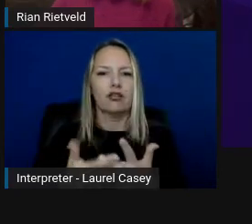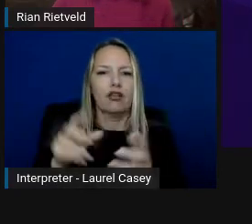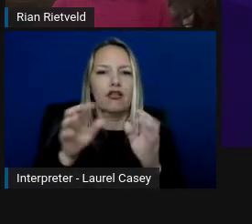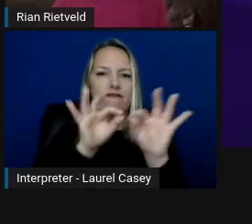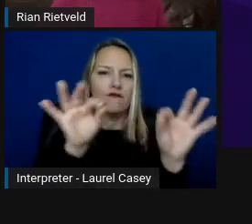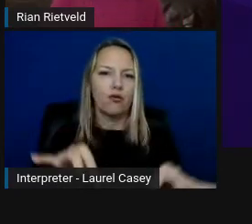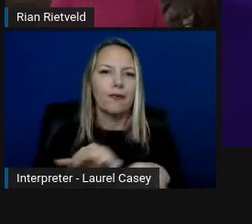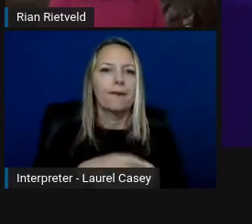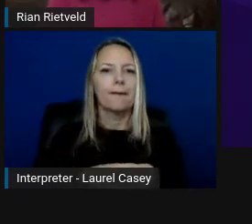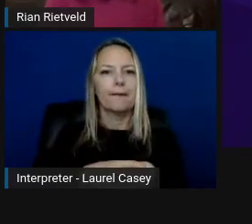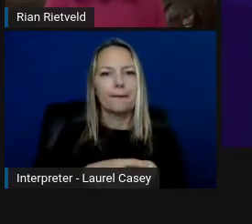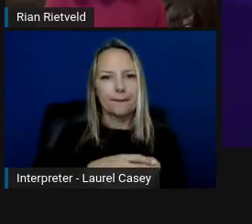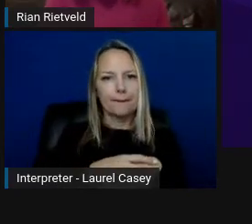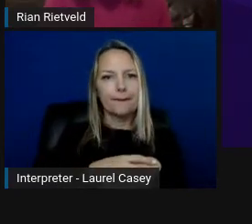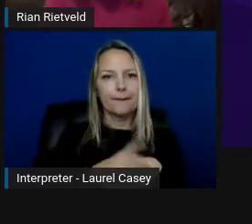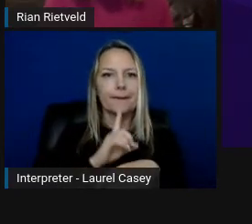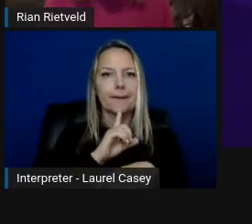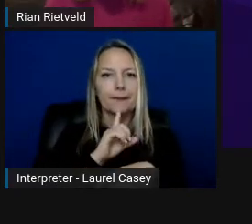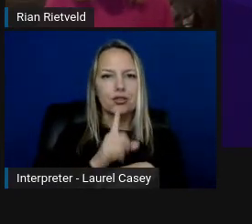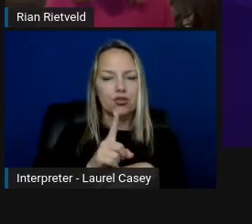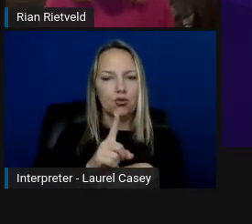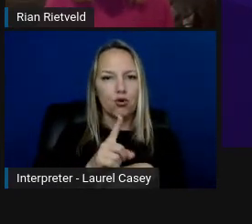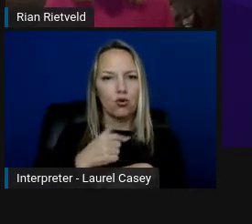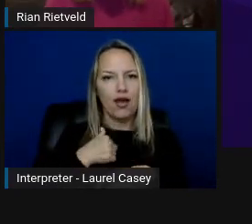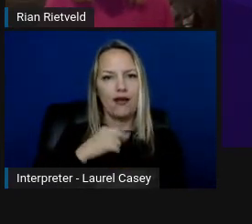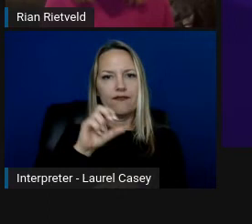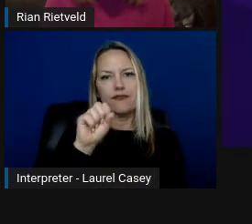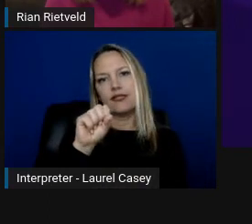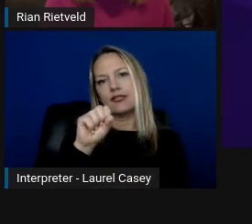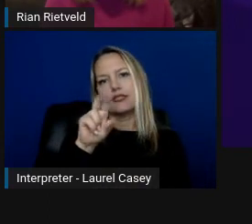You should also make sure you put the submit button at the end of the form.